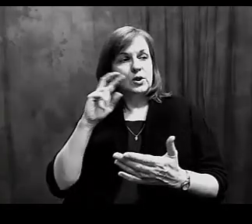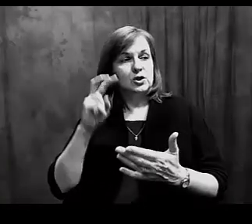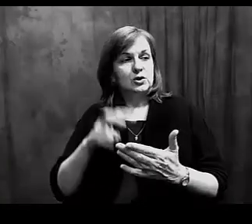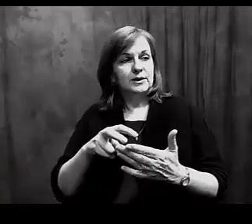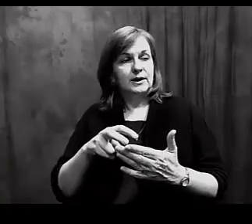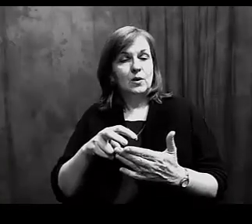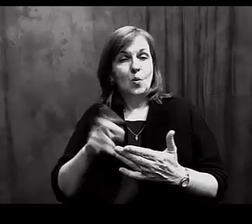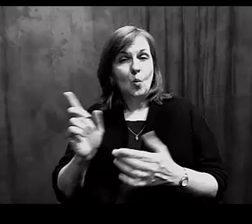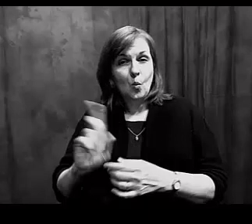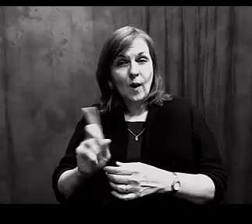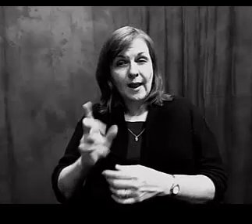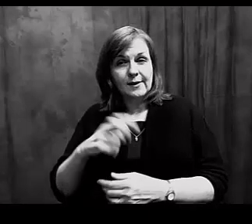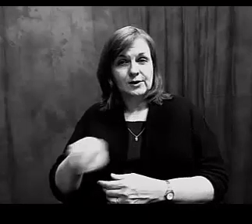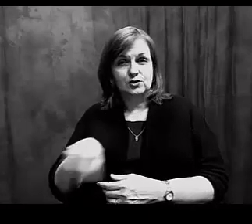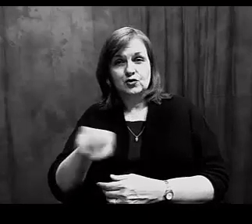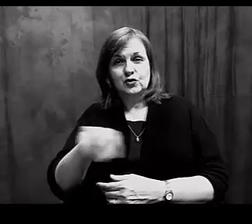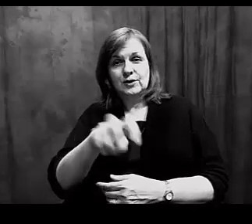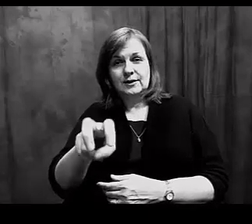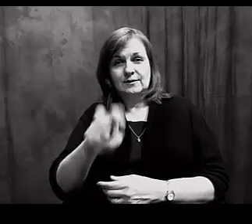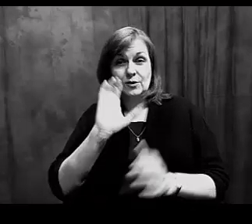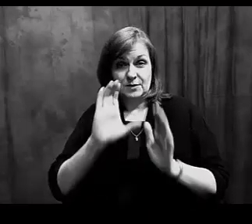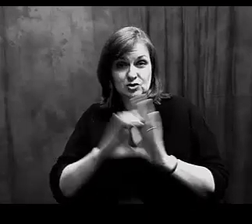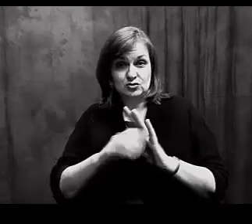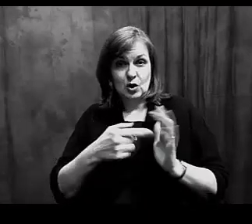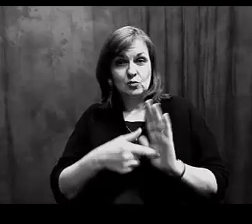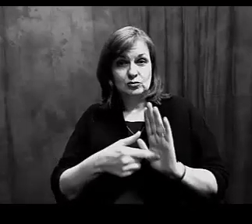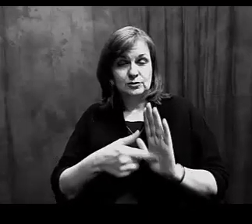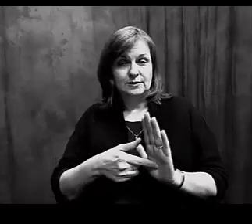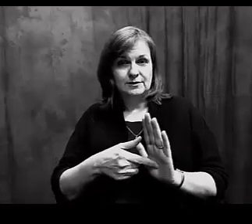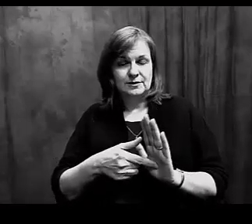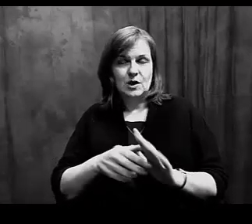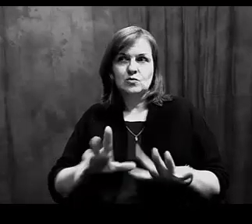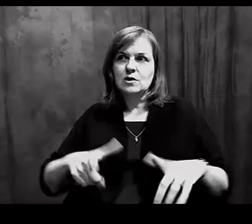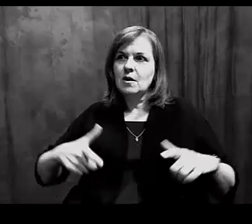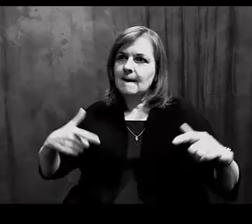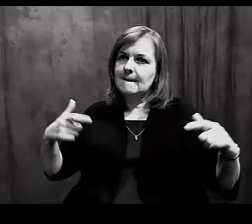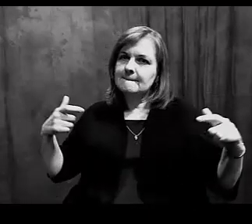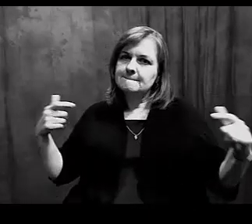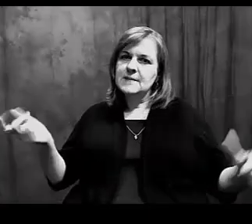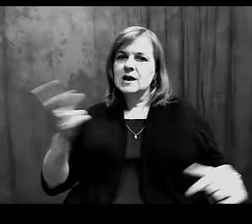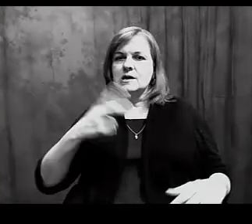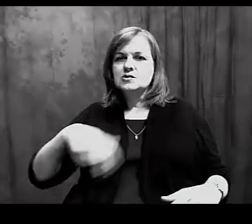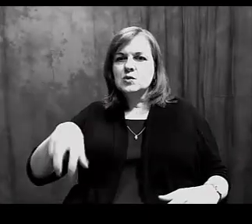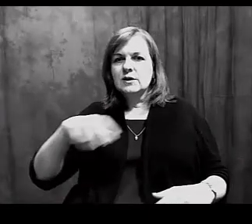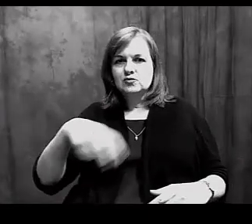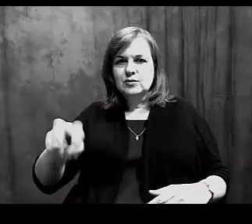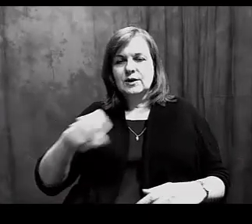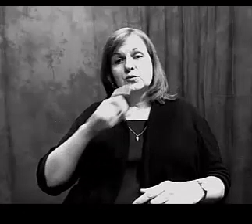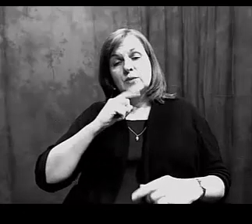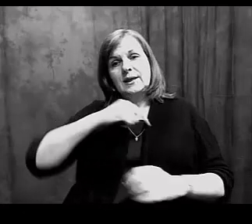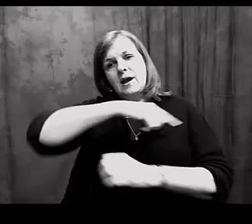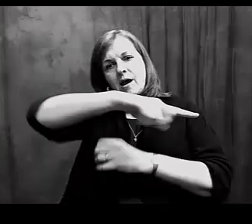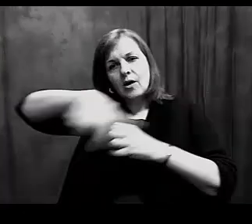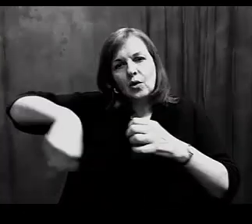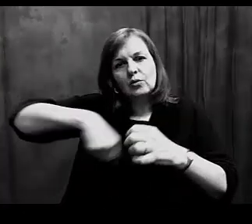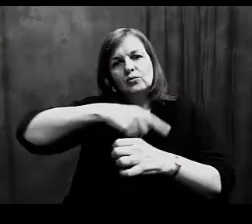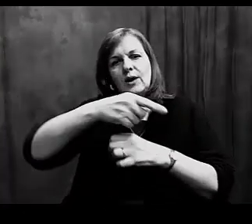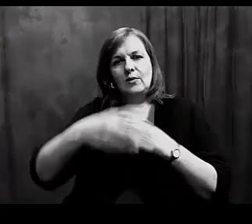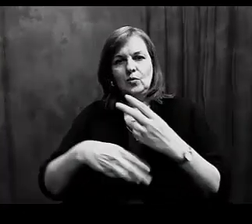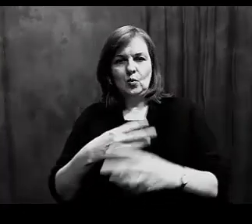when we look it at his actual journey it was massive it was a trip around the world